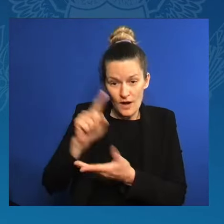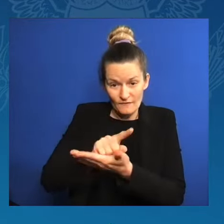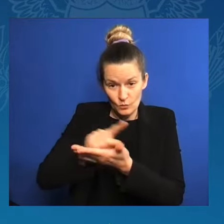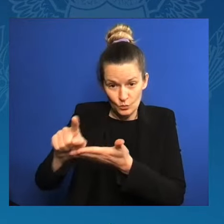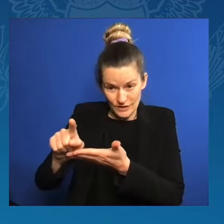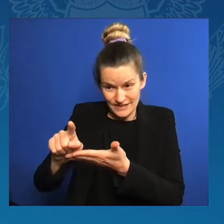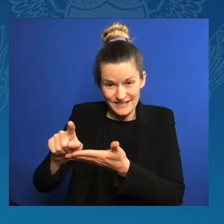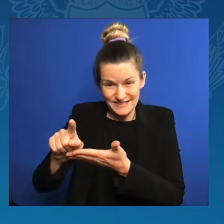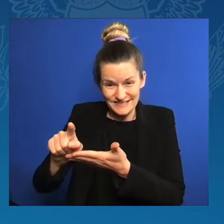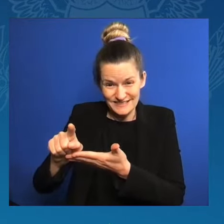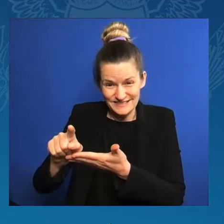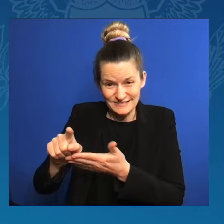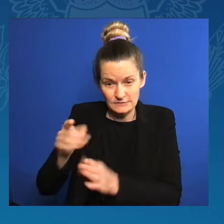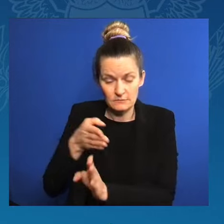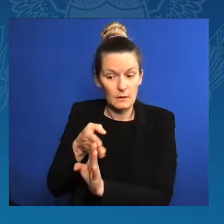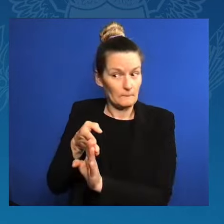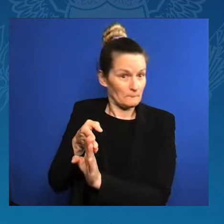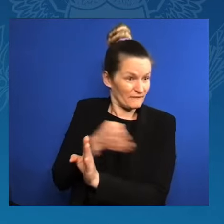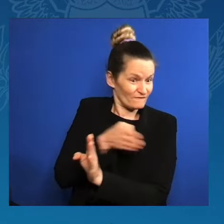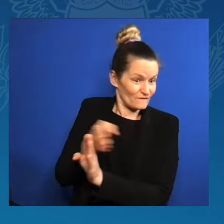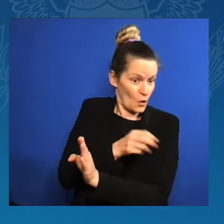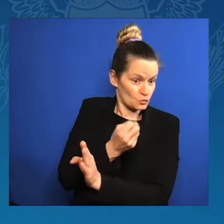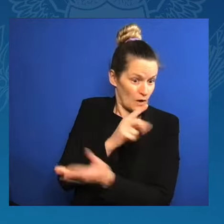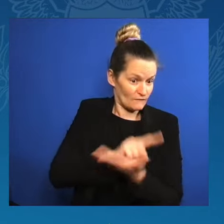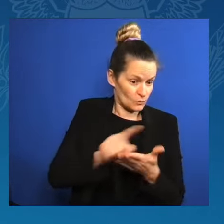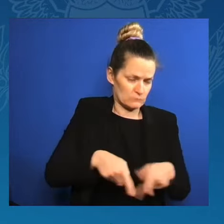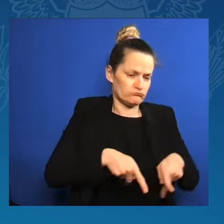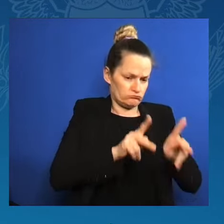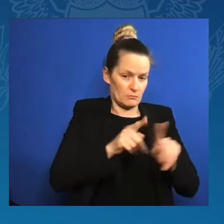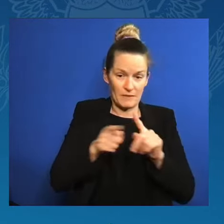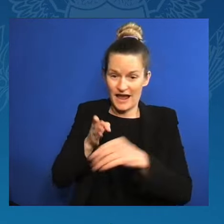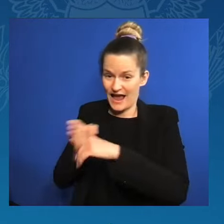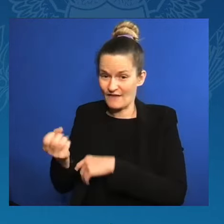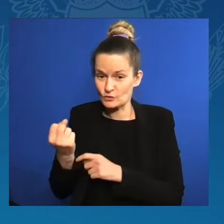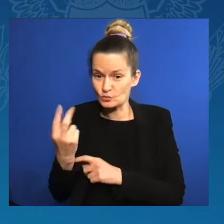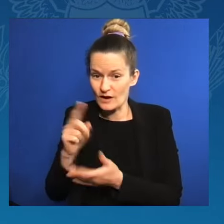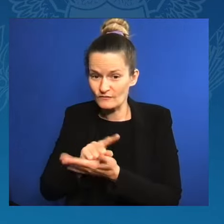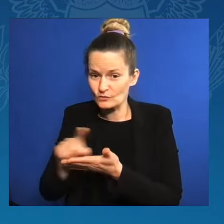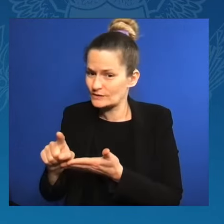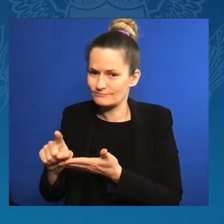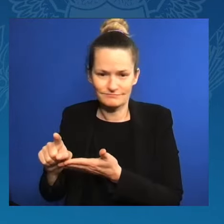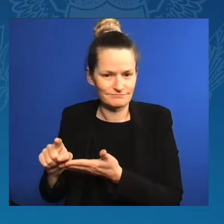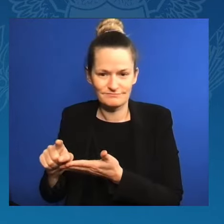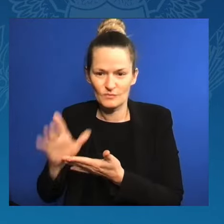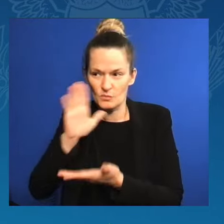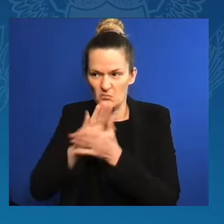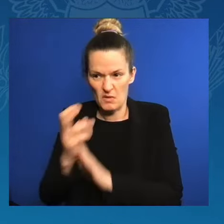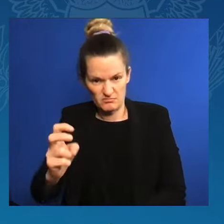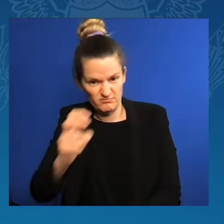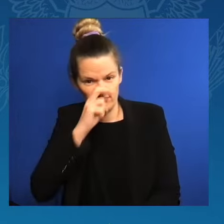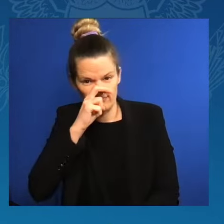States with the most restrictive bans also suffer from the worst maternal and infant health outcomes,